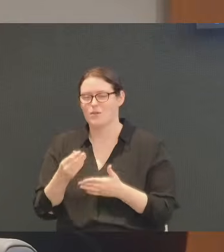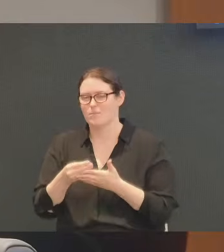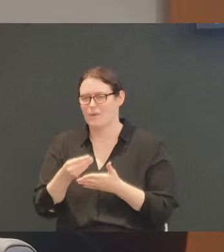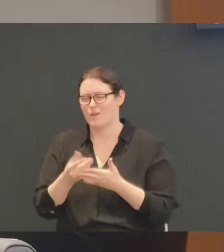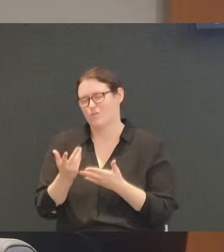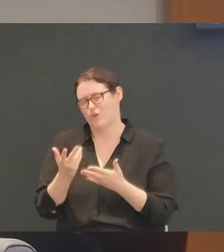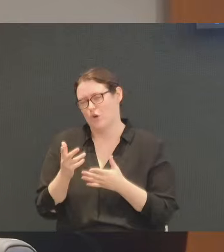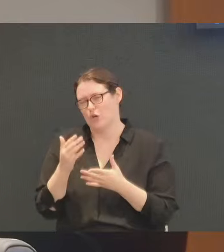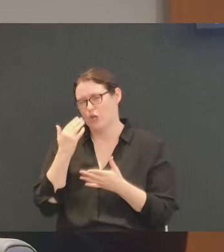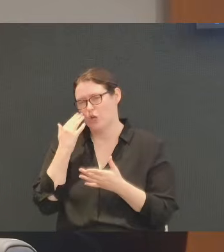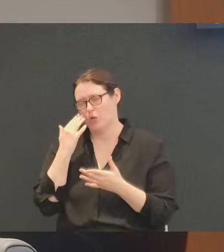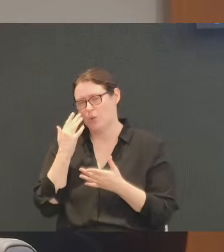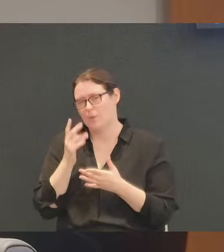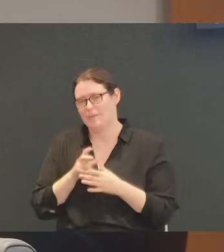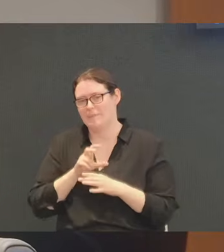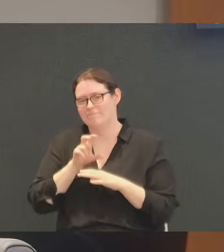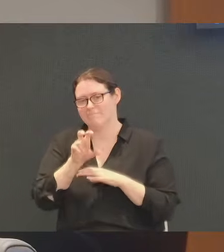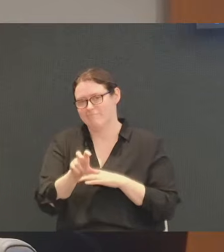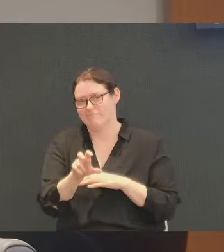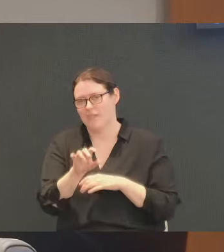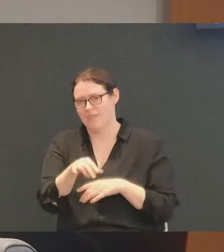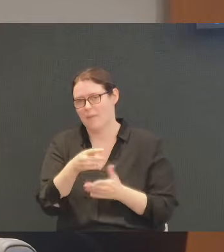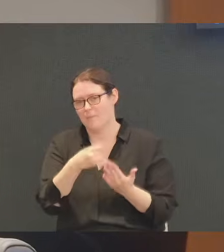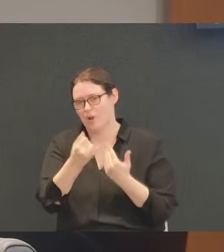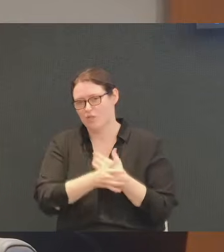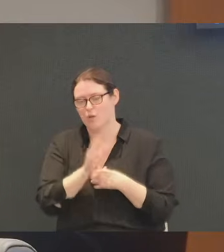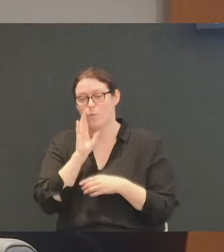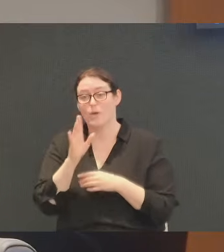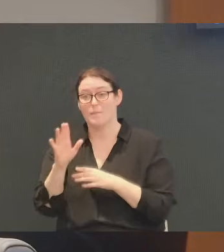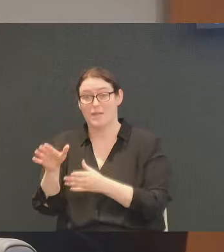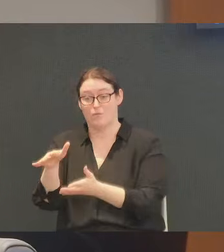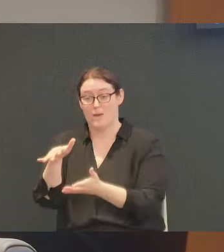are going to be placed into that project. These are going to be reimbursed by Greater Cincinnati